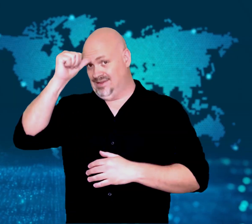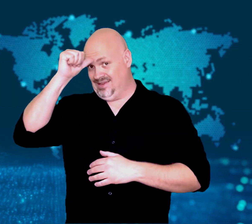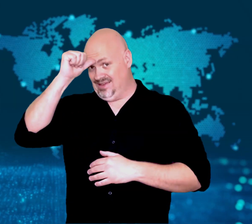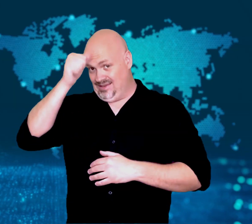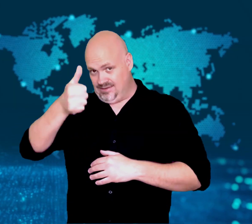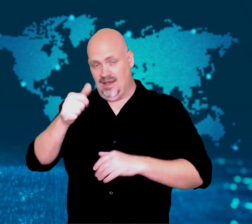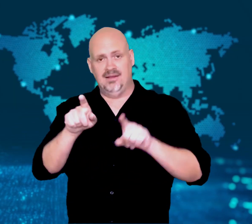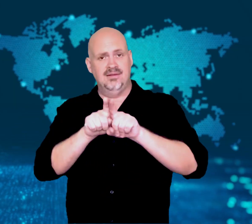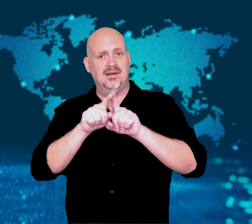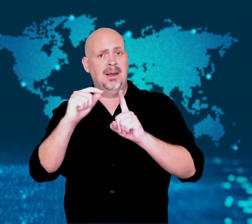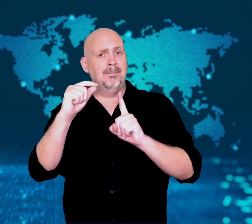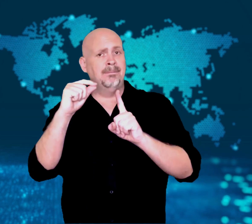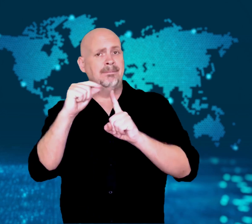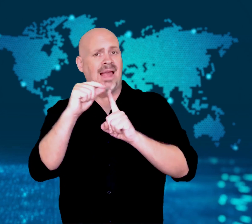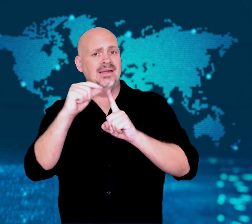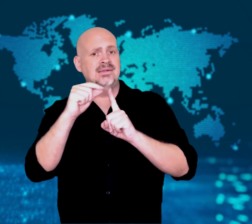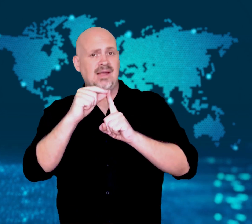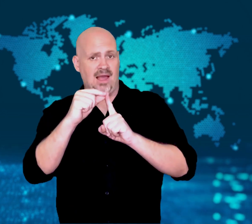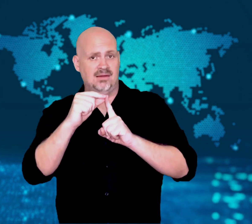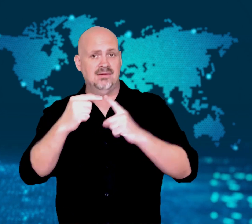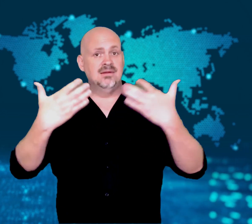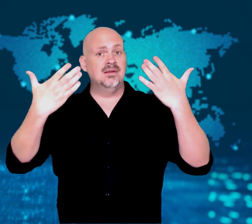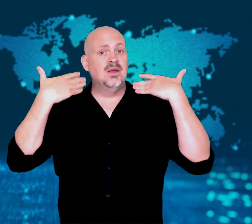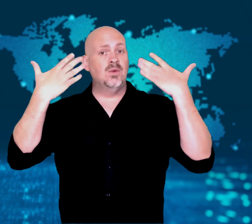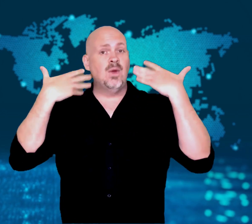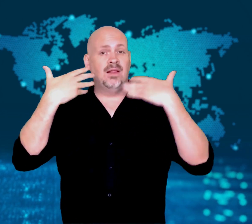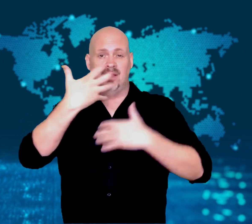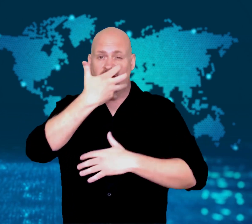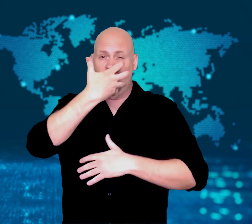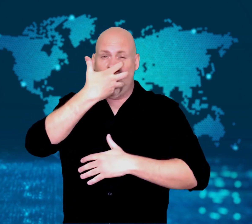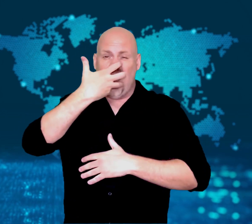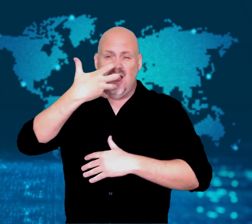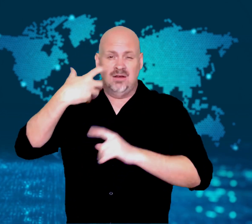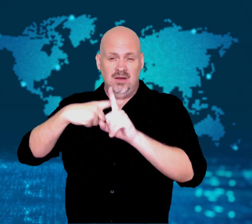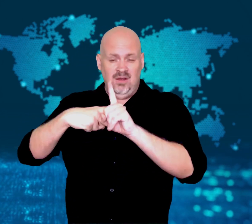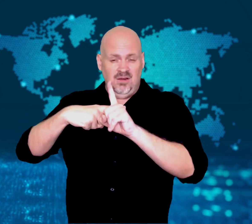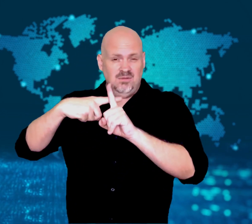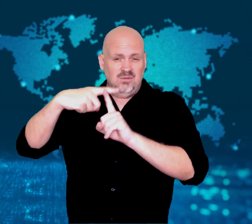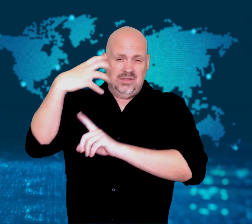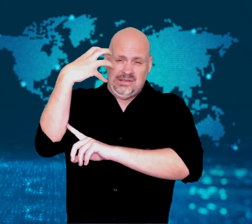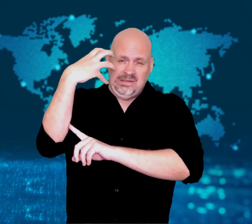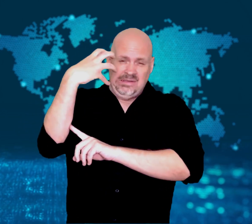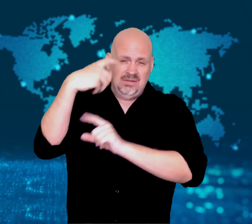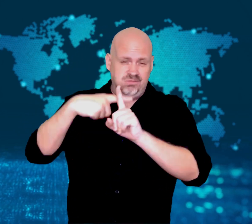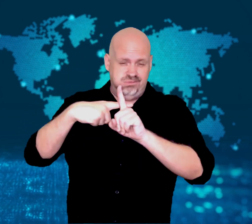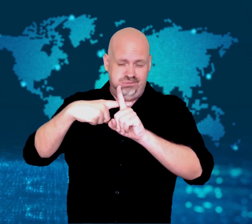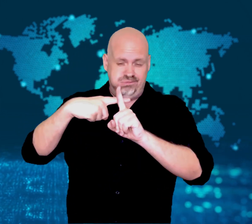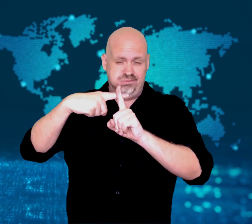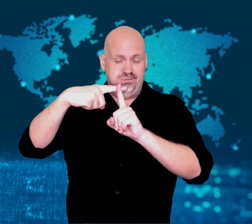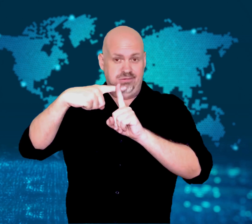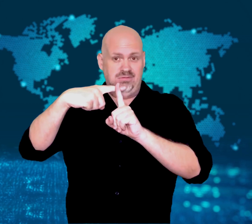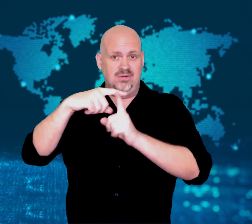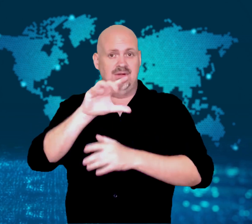[GAVIN]: An extreme heatwave in India and Pakistan reached a temperature of